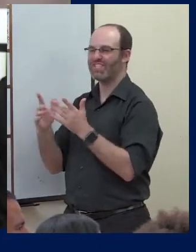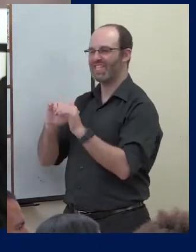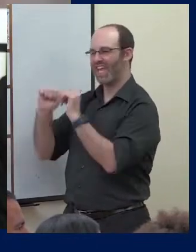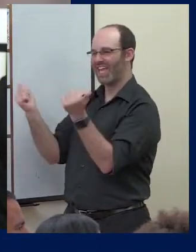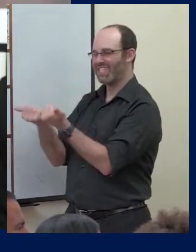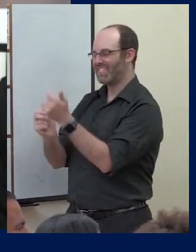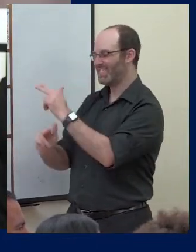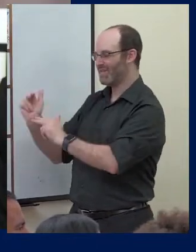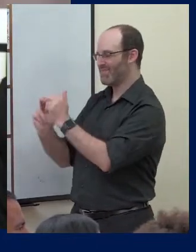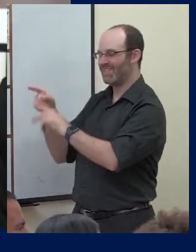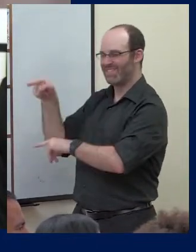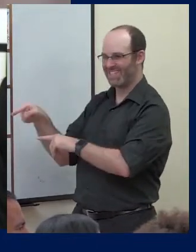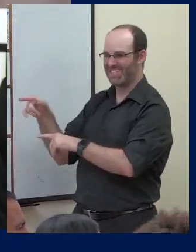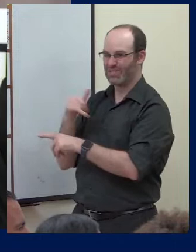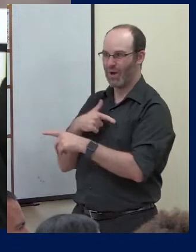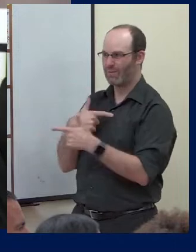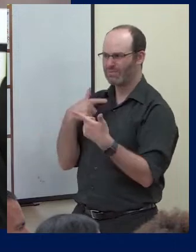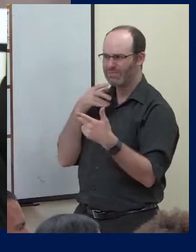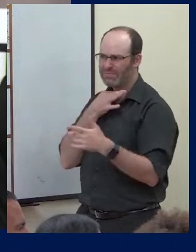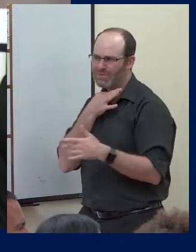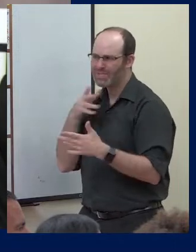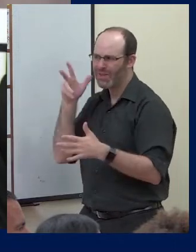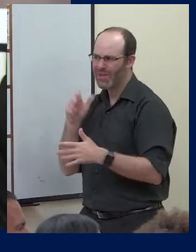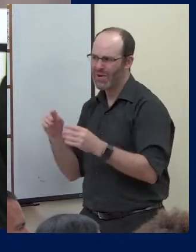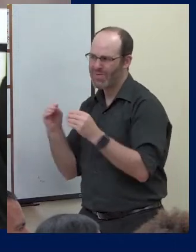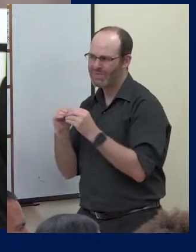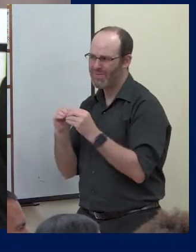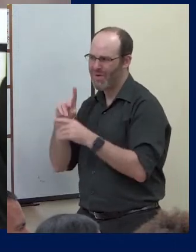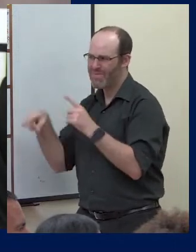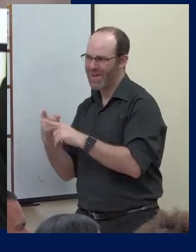Looking forward to learning more about the amazing work you all do here.